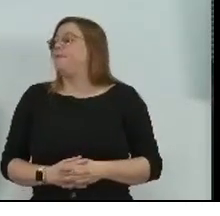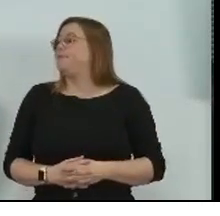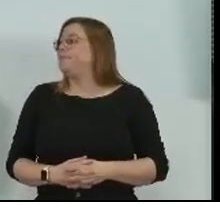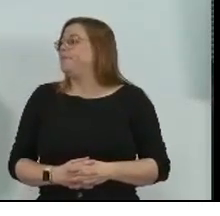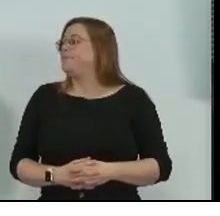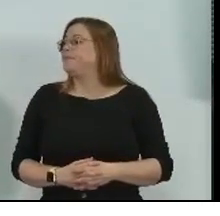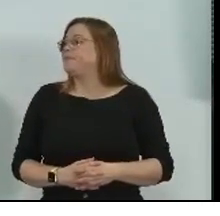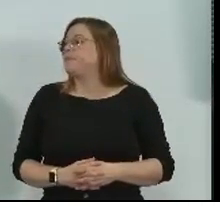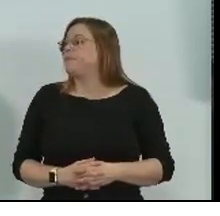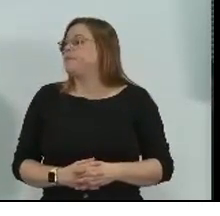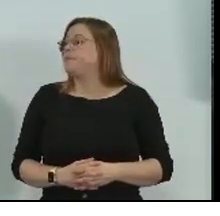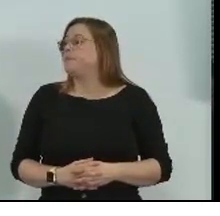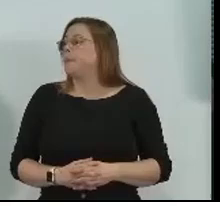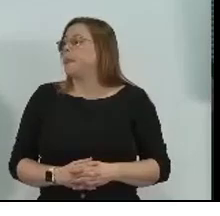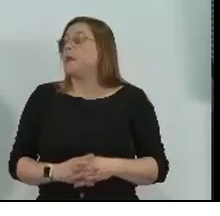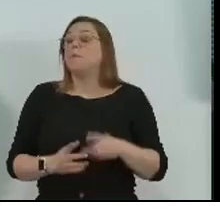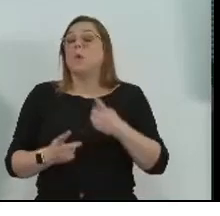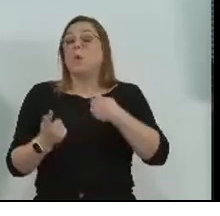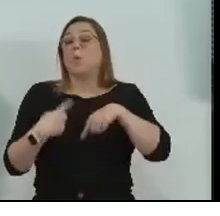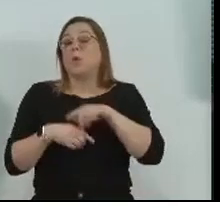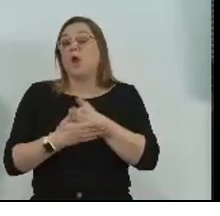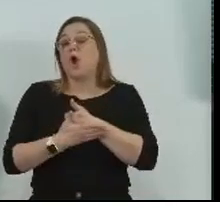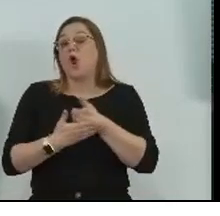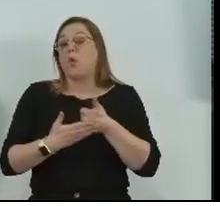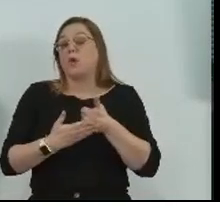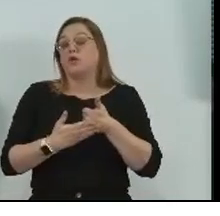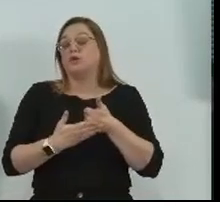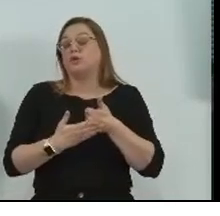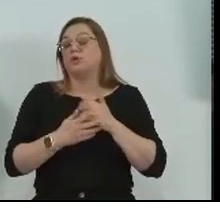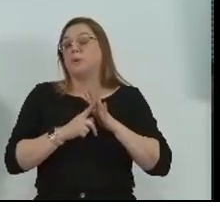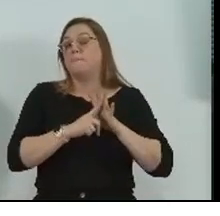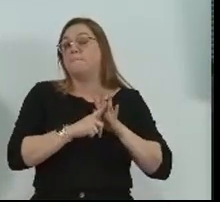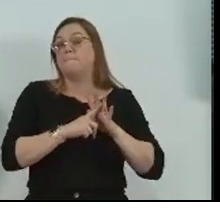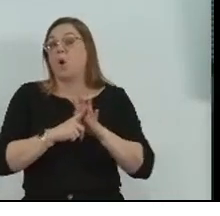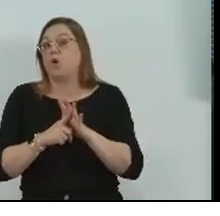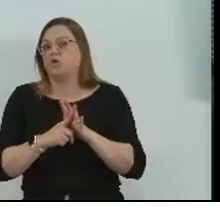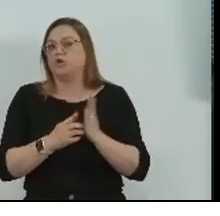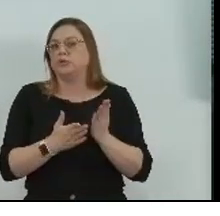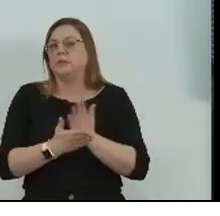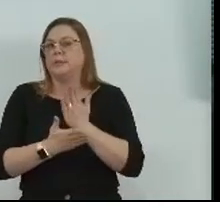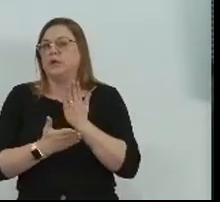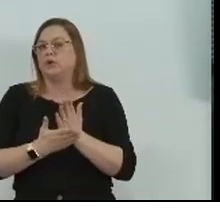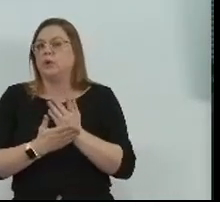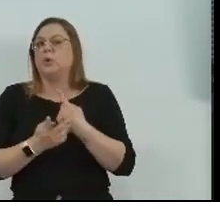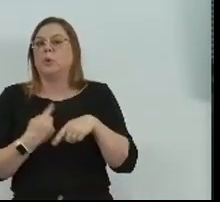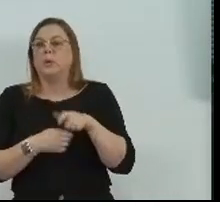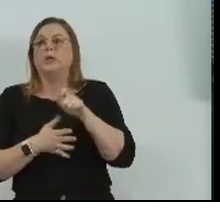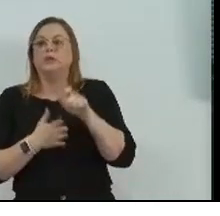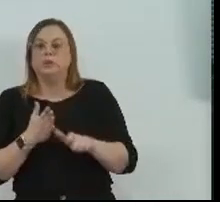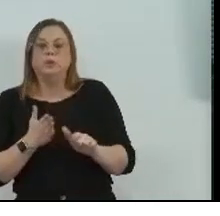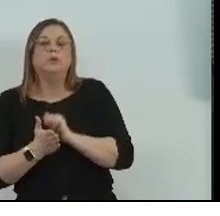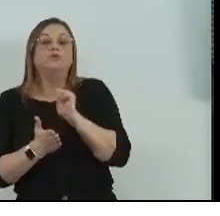But we will always push to make sure that what we're doing is the right thing,